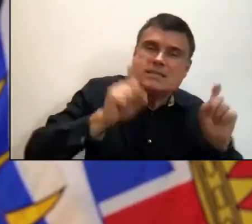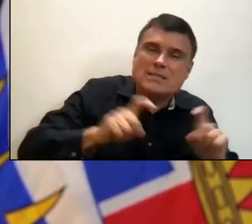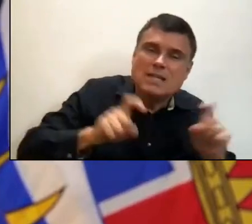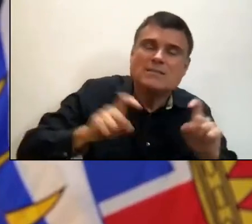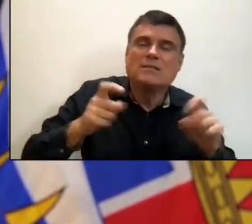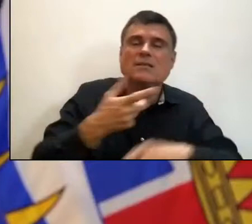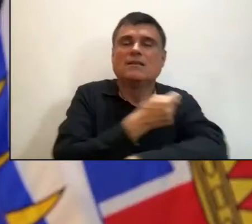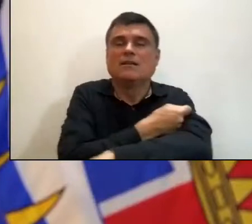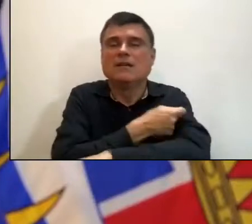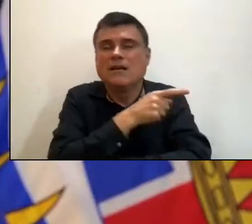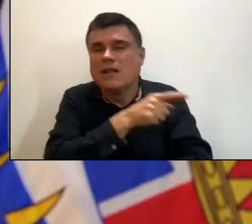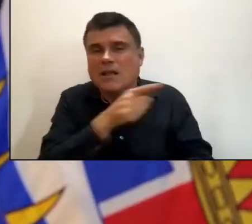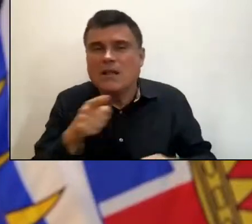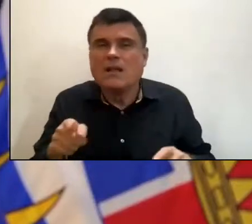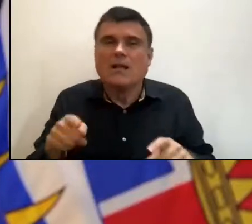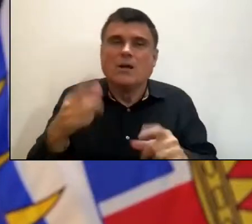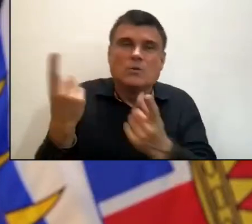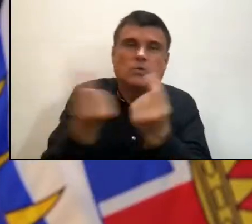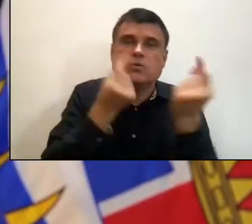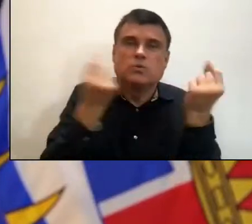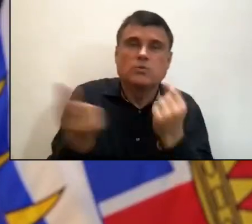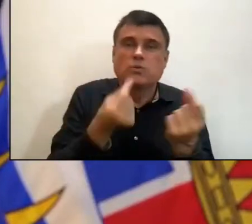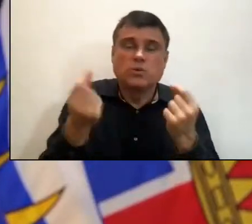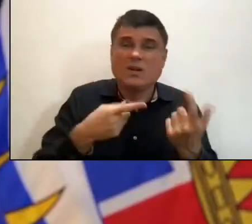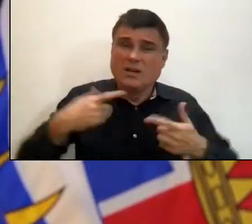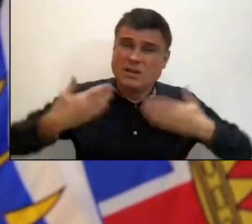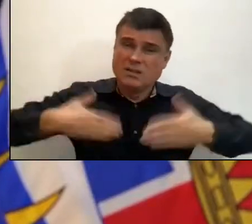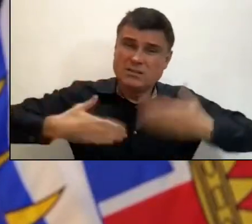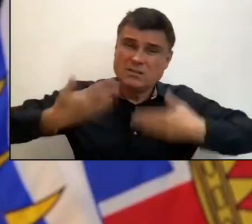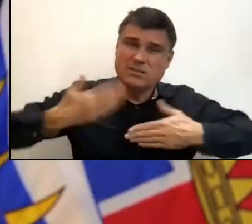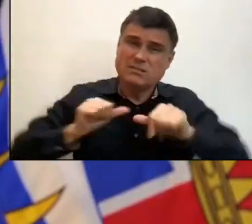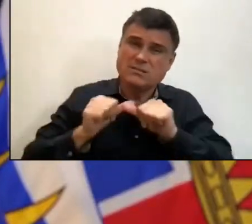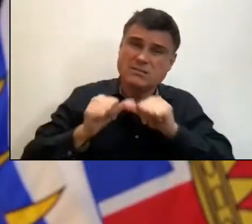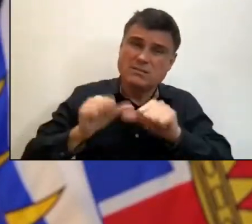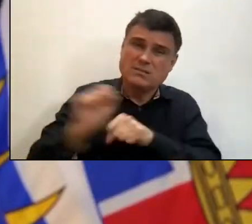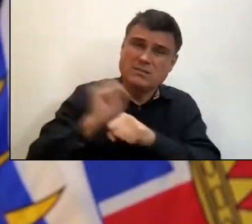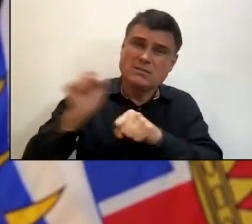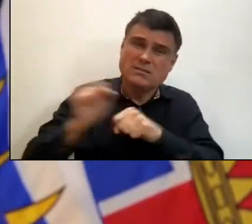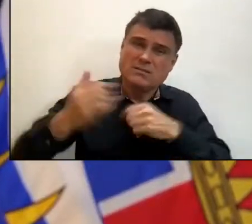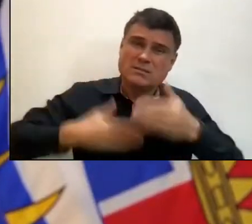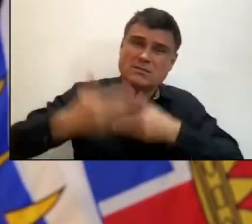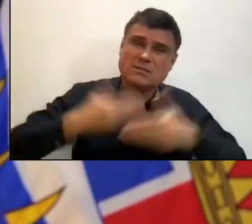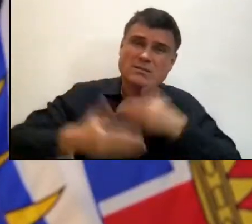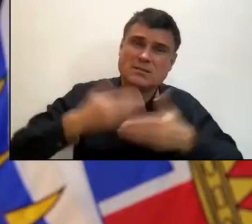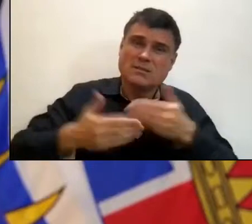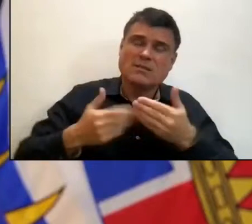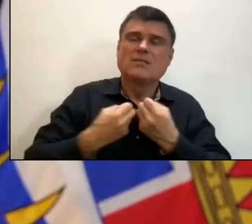As things increase and we start to see more people in needing health care and more people